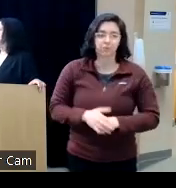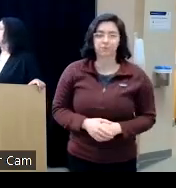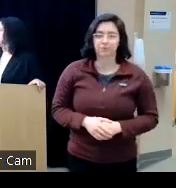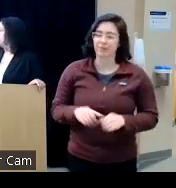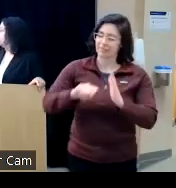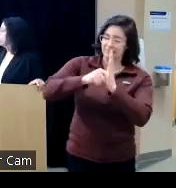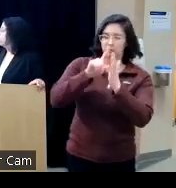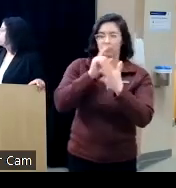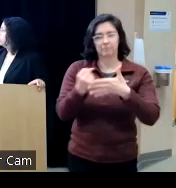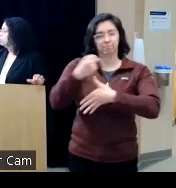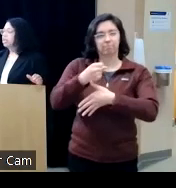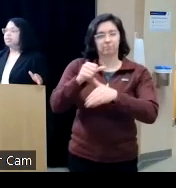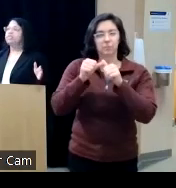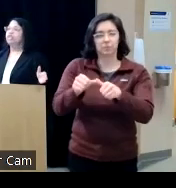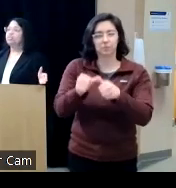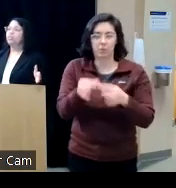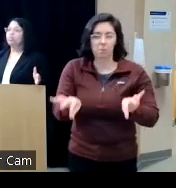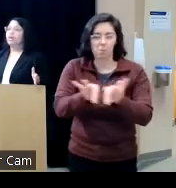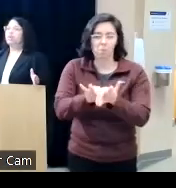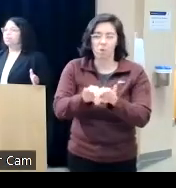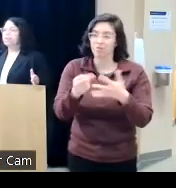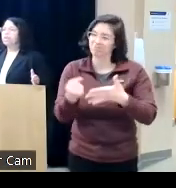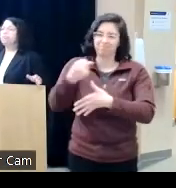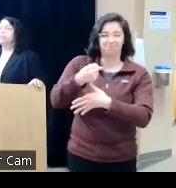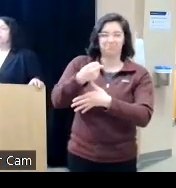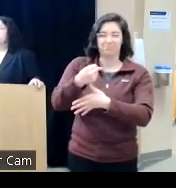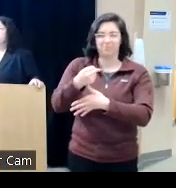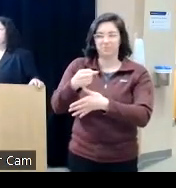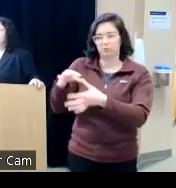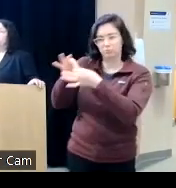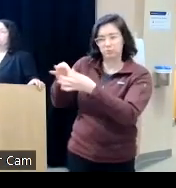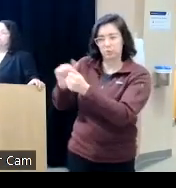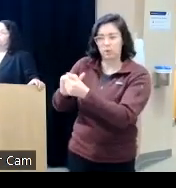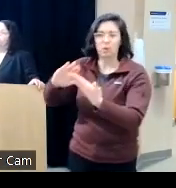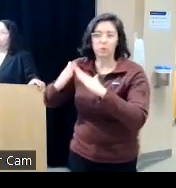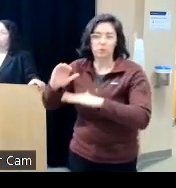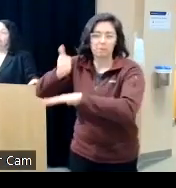key to sustainability because that's the number one priority in community based participatory